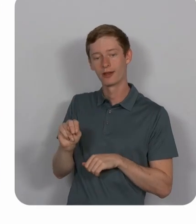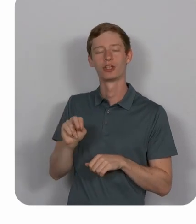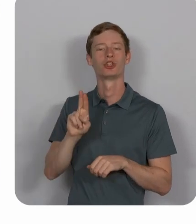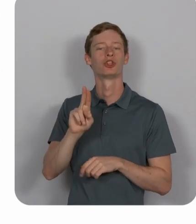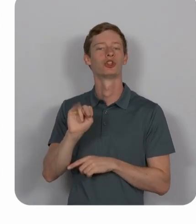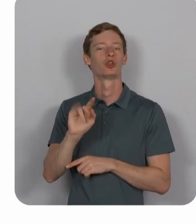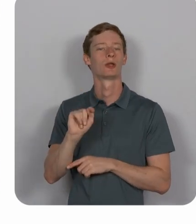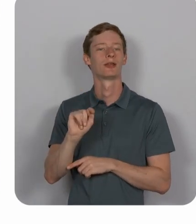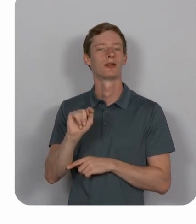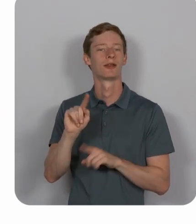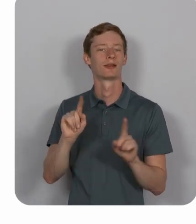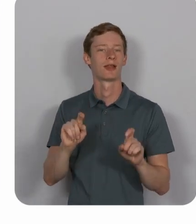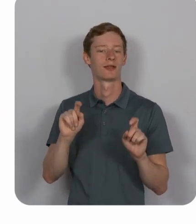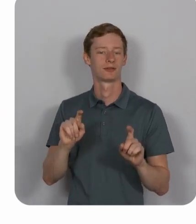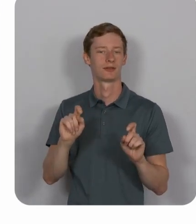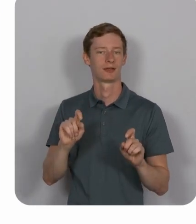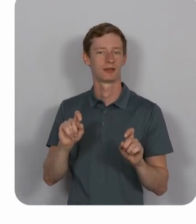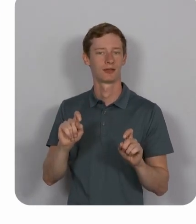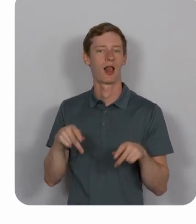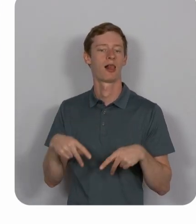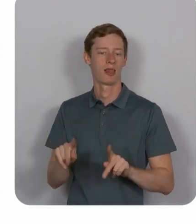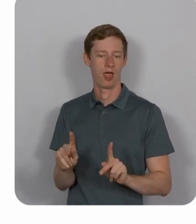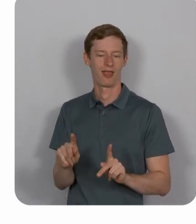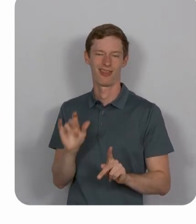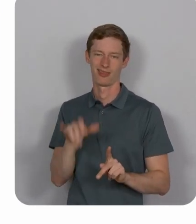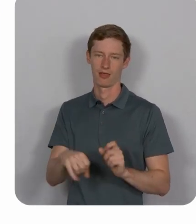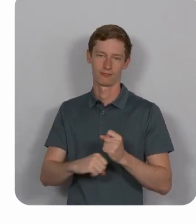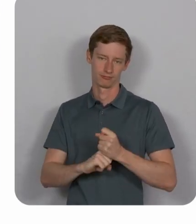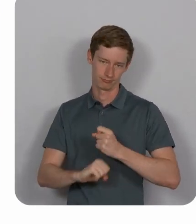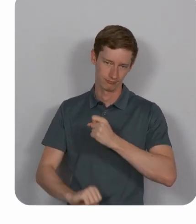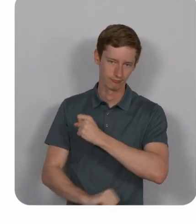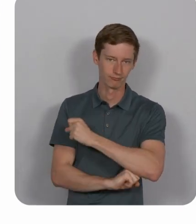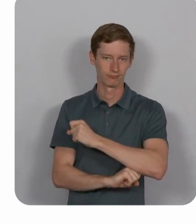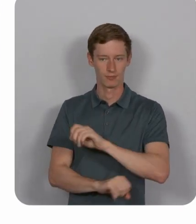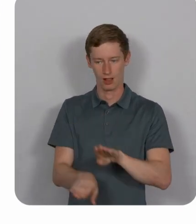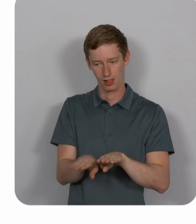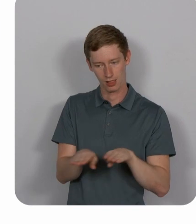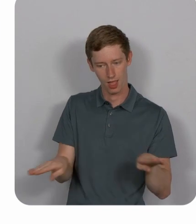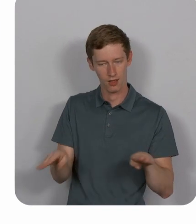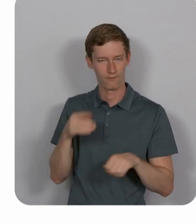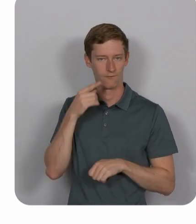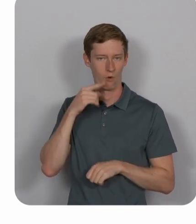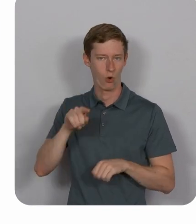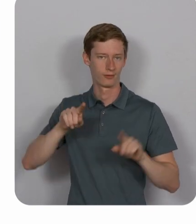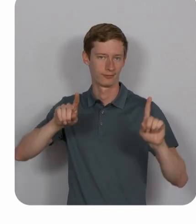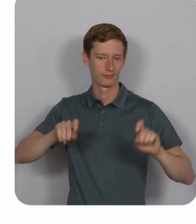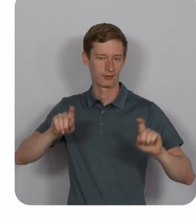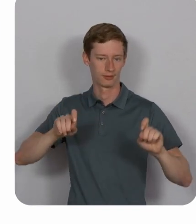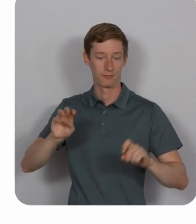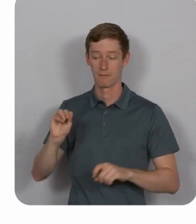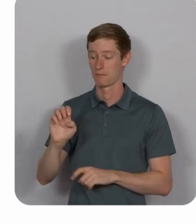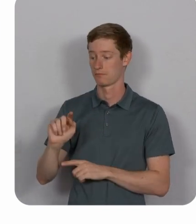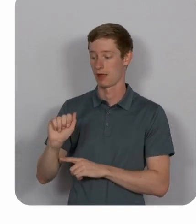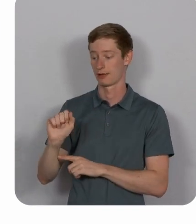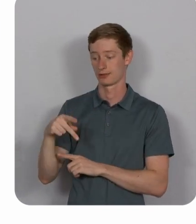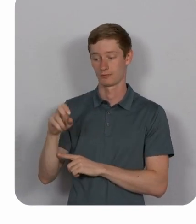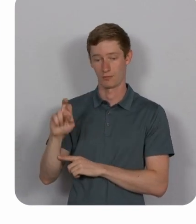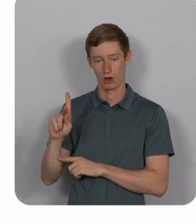Unit tests are the most fundamental layer of testing, and for Meta Spark, they will be based on the popular framework Jest.